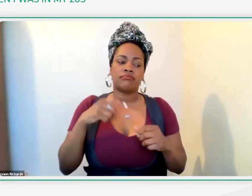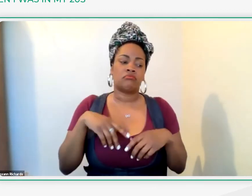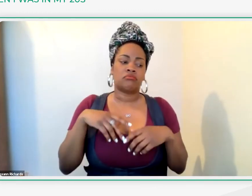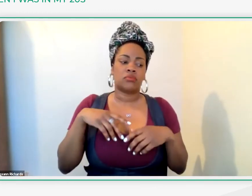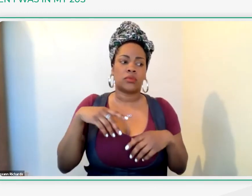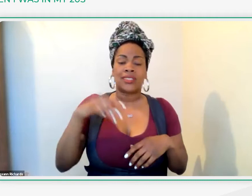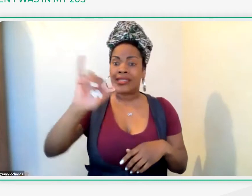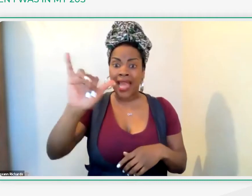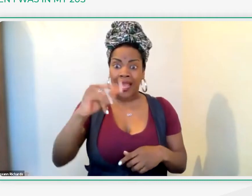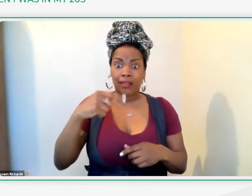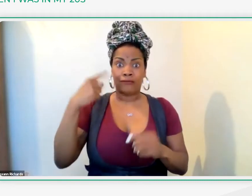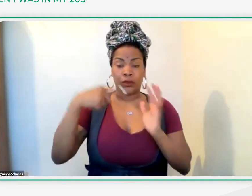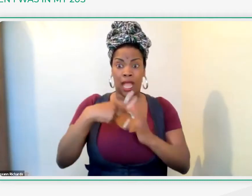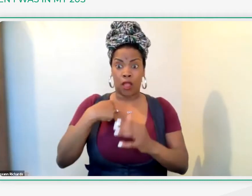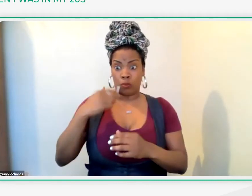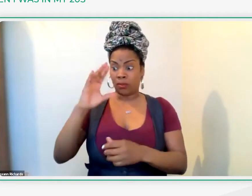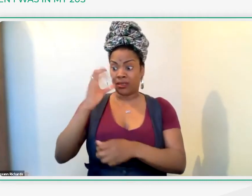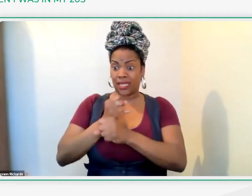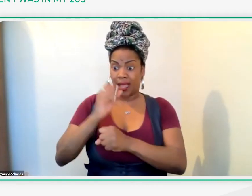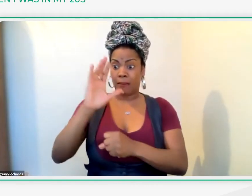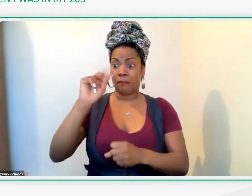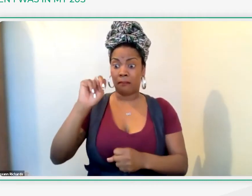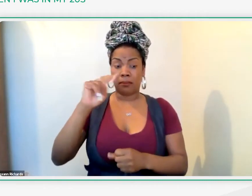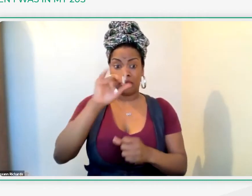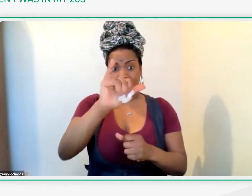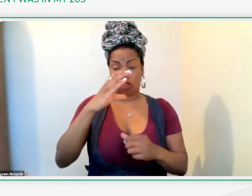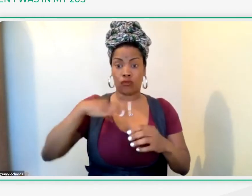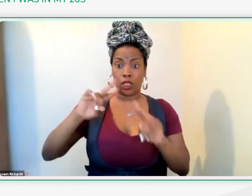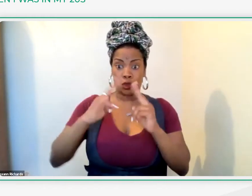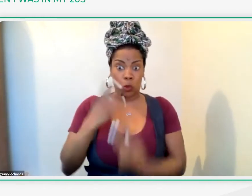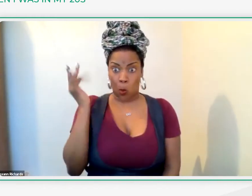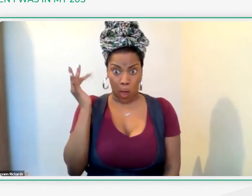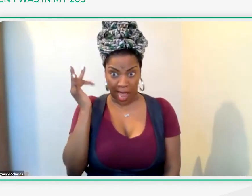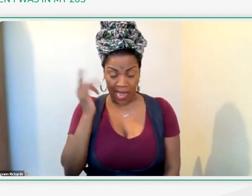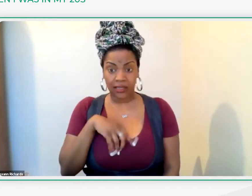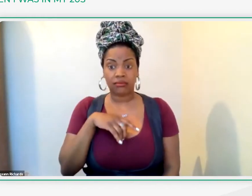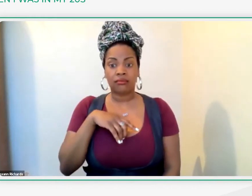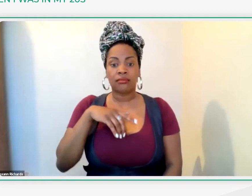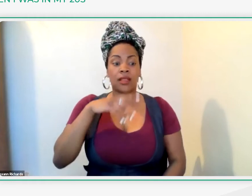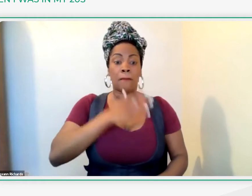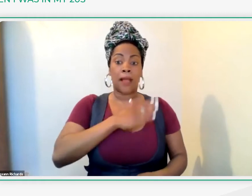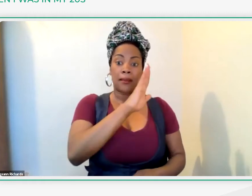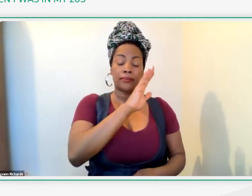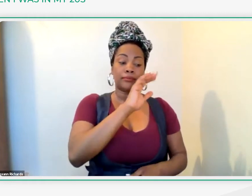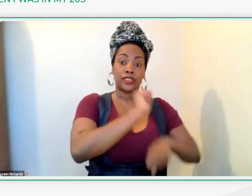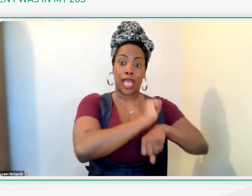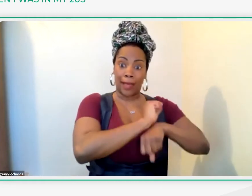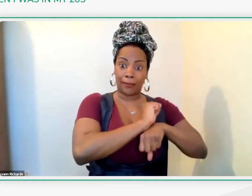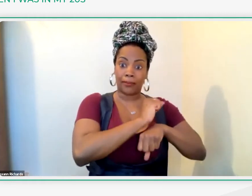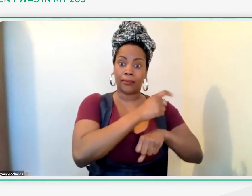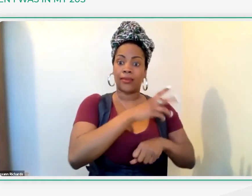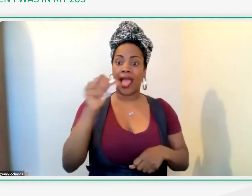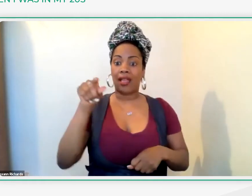it's good to take advantage of all of the benefits that credit unions offer.